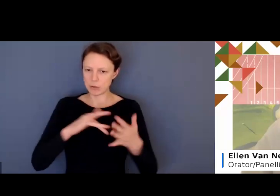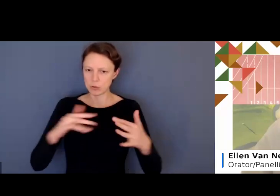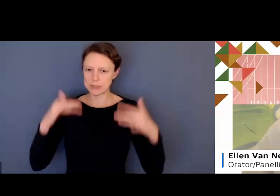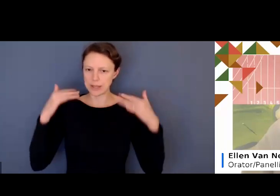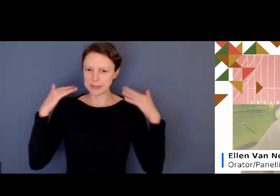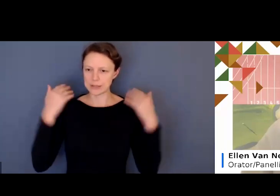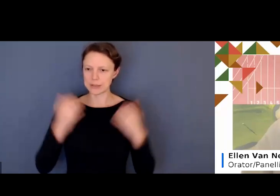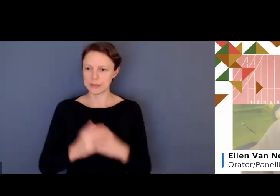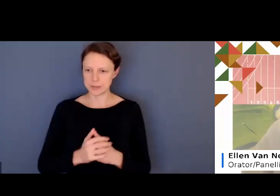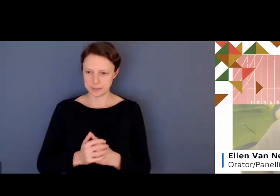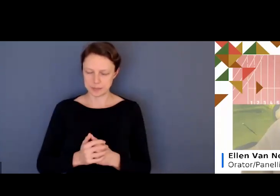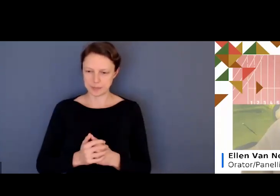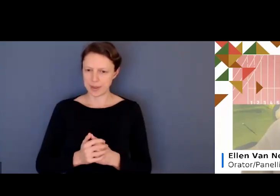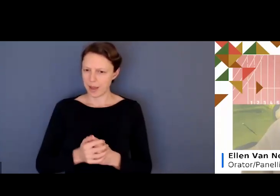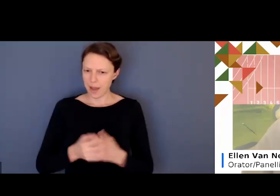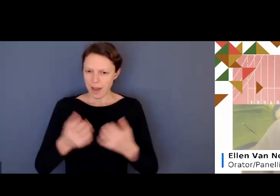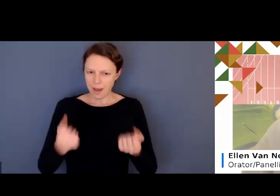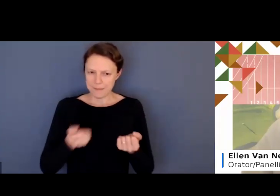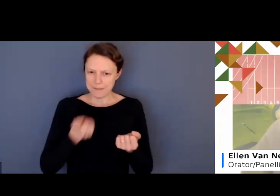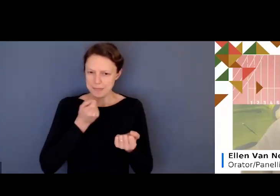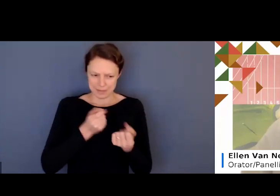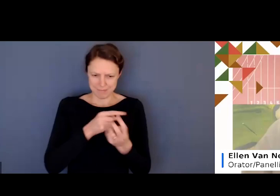the hundreds of games played on this continent